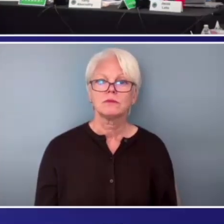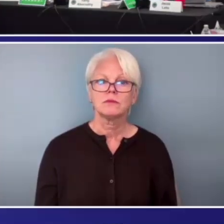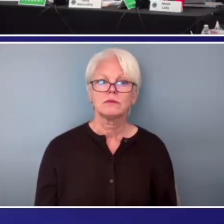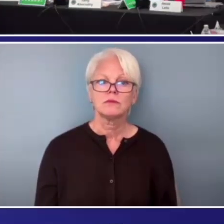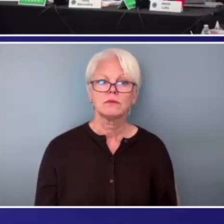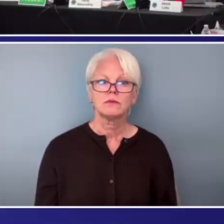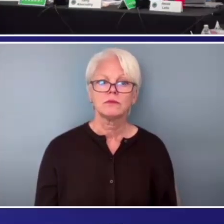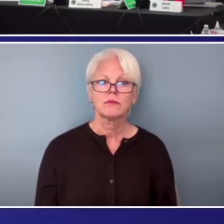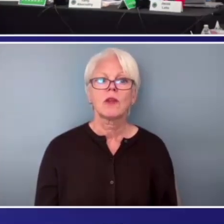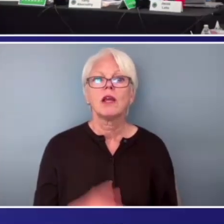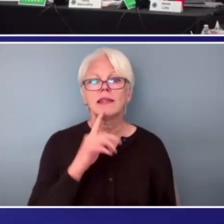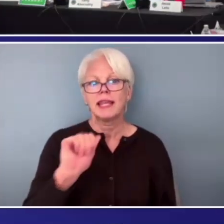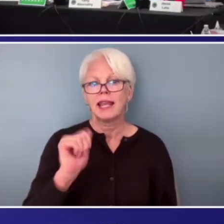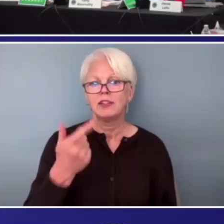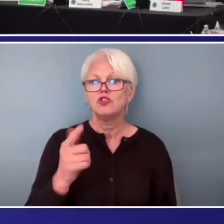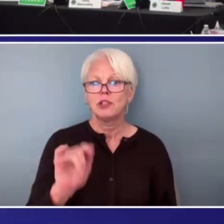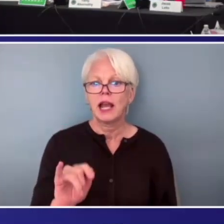The adjusted gross income of the borrowers.